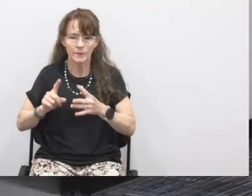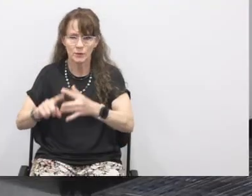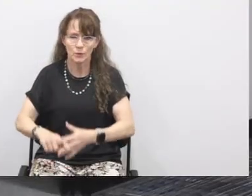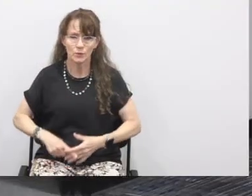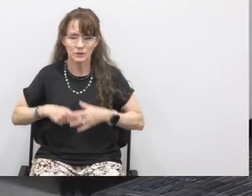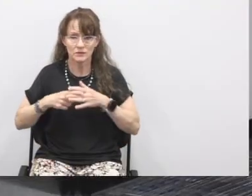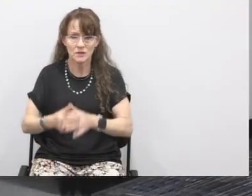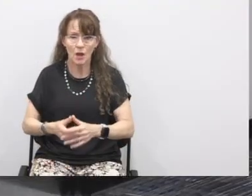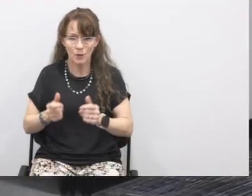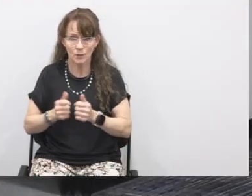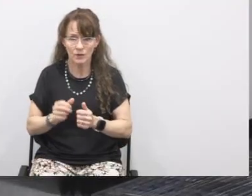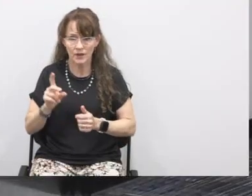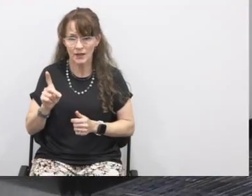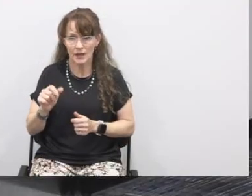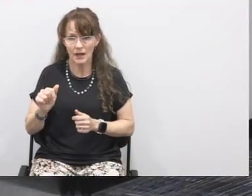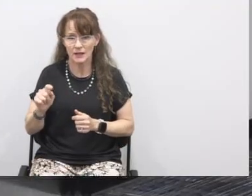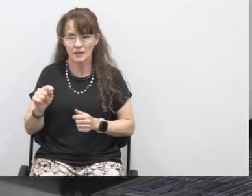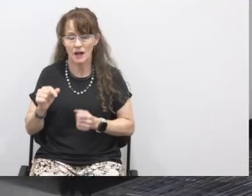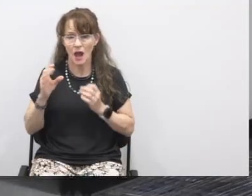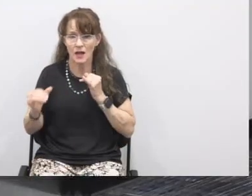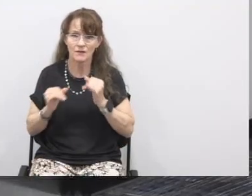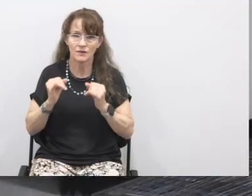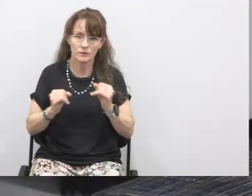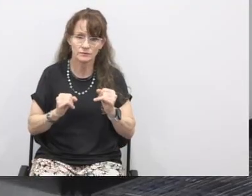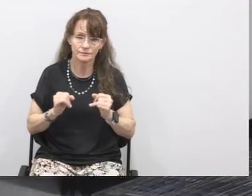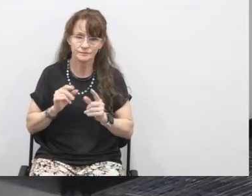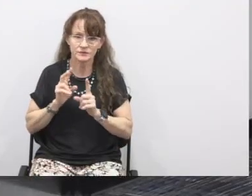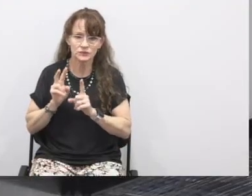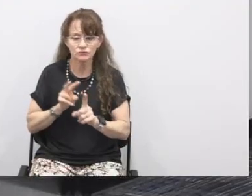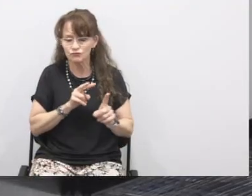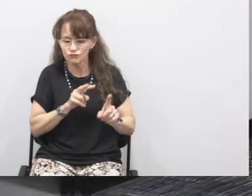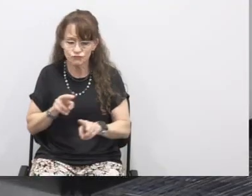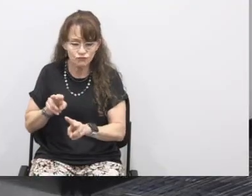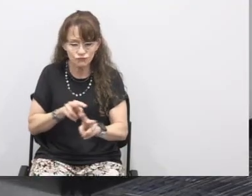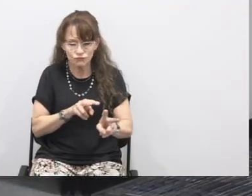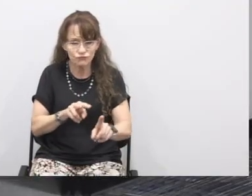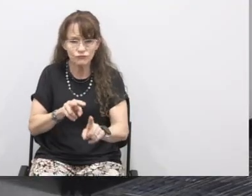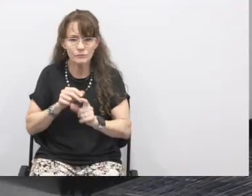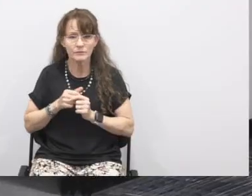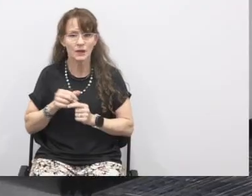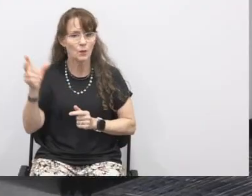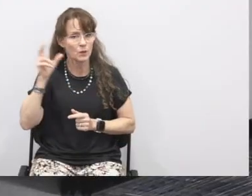and then we also did a lot of interviews and shadowing and stuff. And what we would hear from people is that